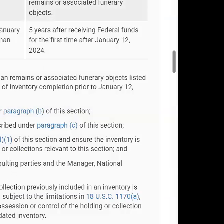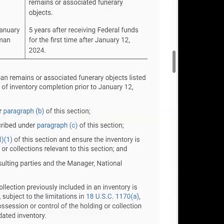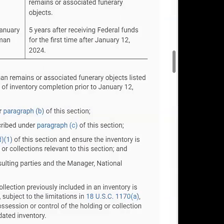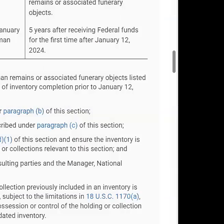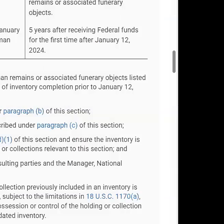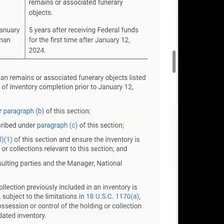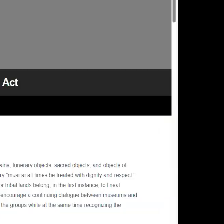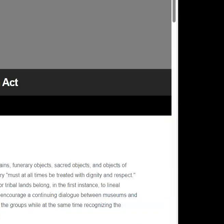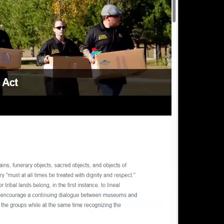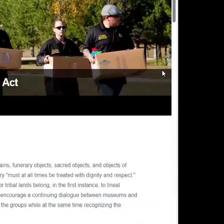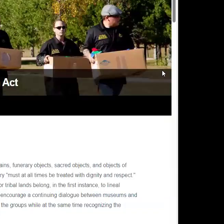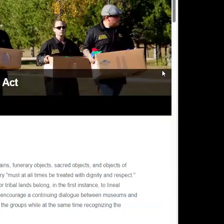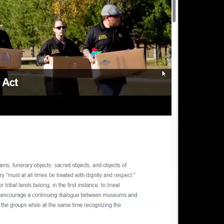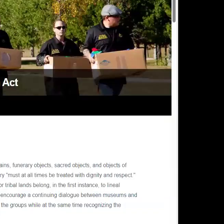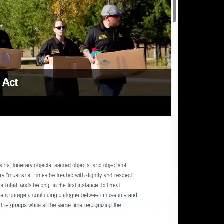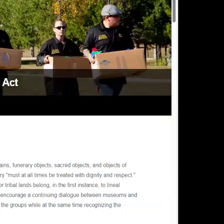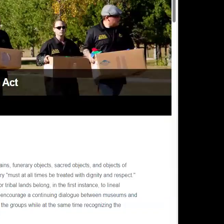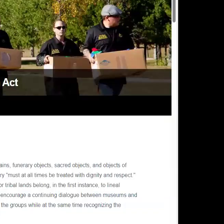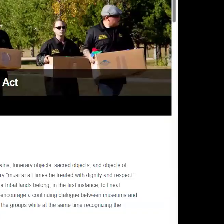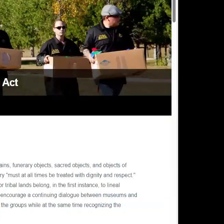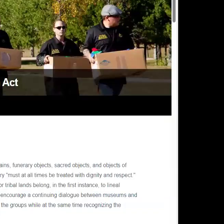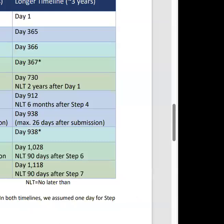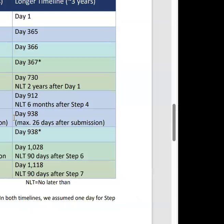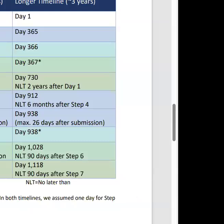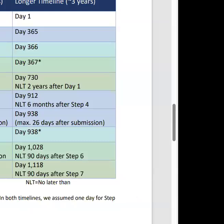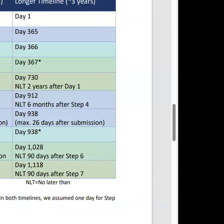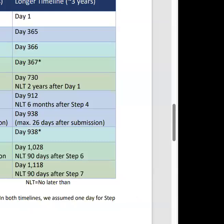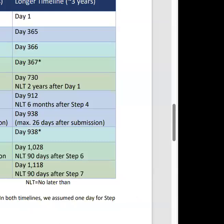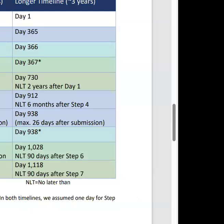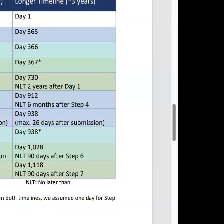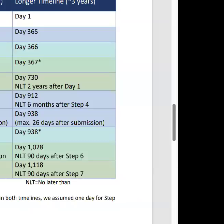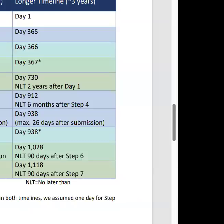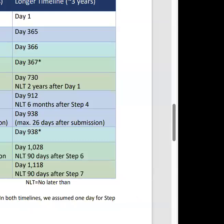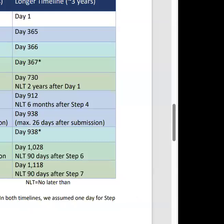Okay, I think that was everything that I was hoping to cover today.